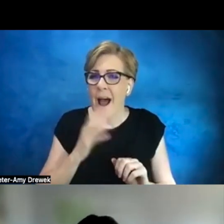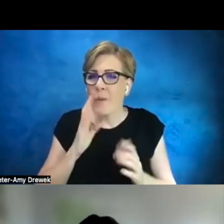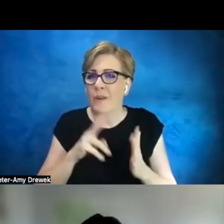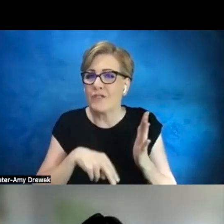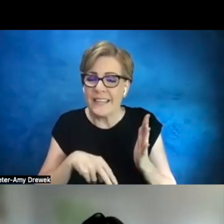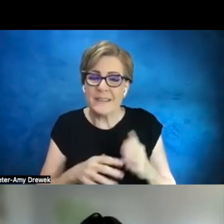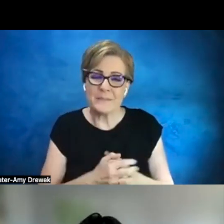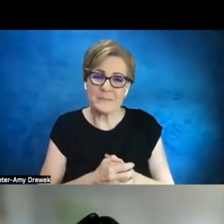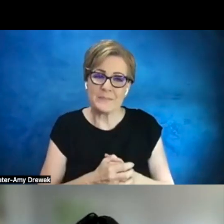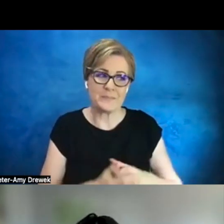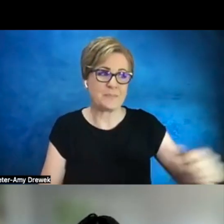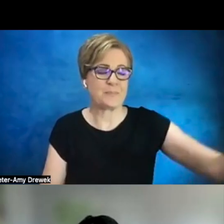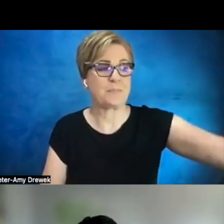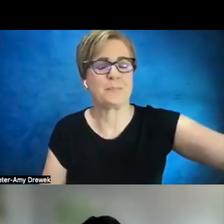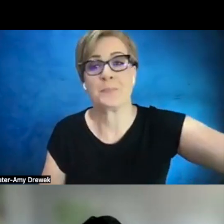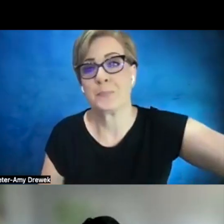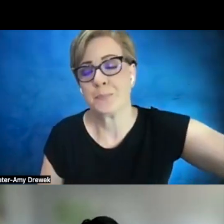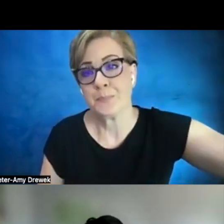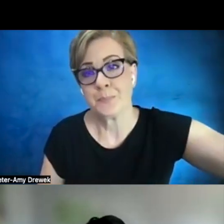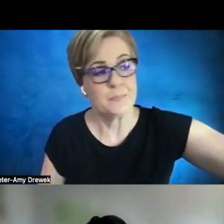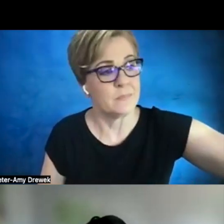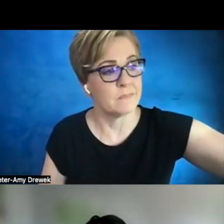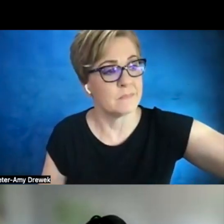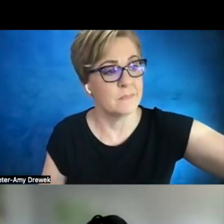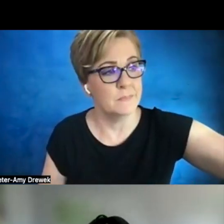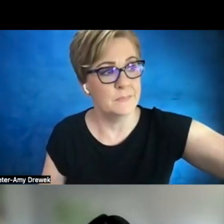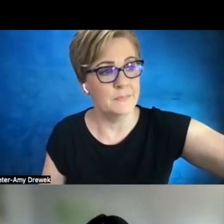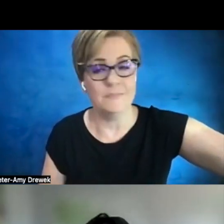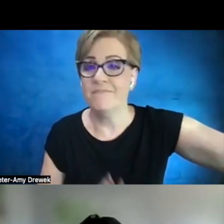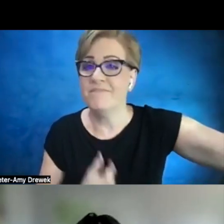please don't hesitate to do that. I'd love to hear from you about someone who was impactful.